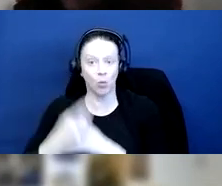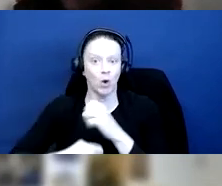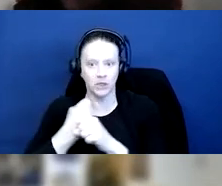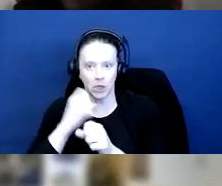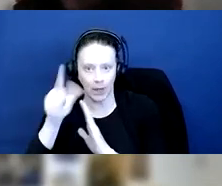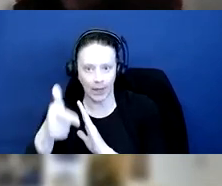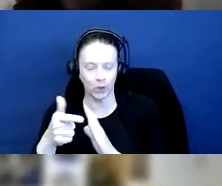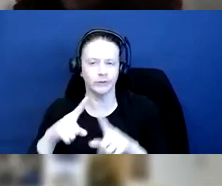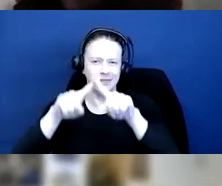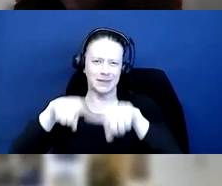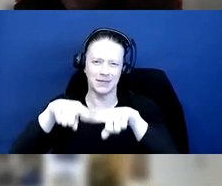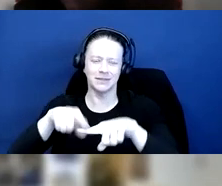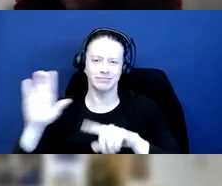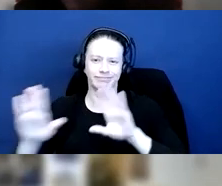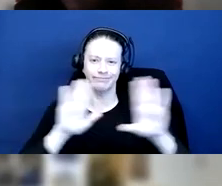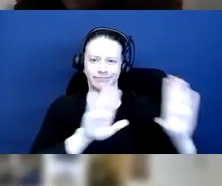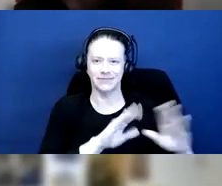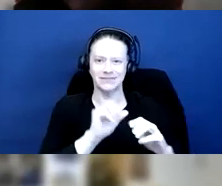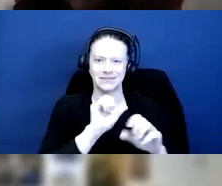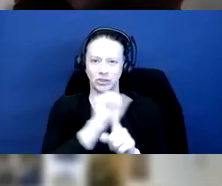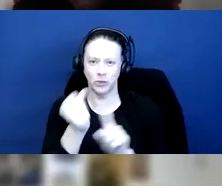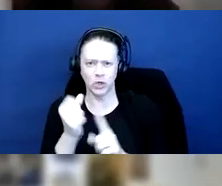depending on what the actual legislation says.